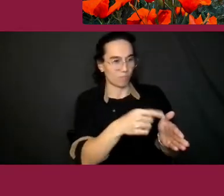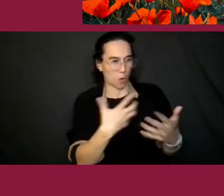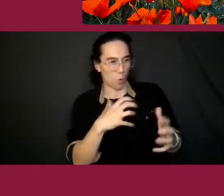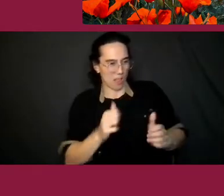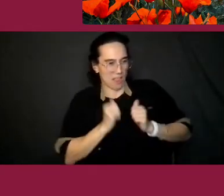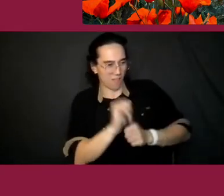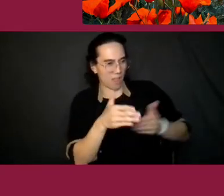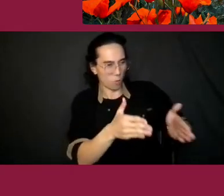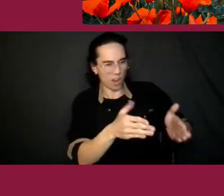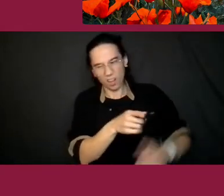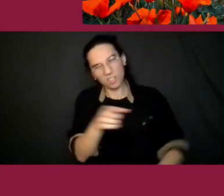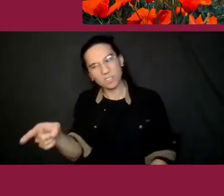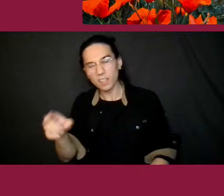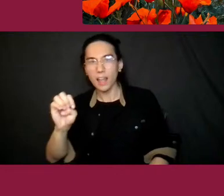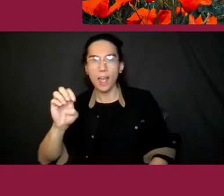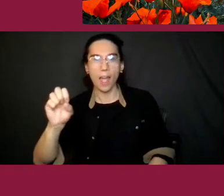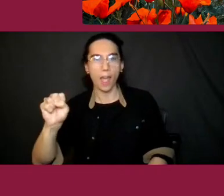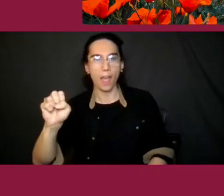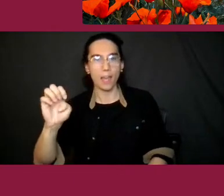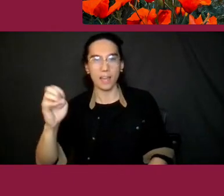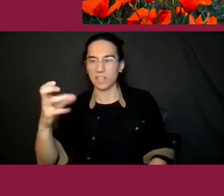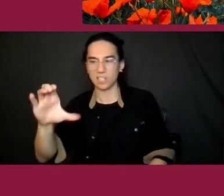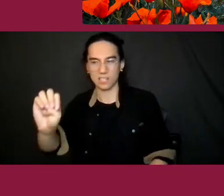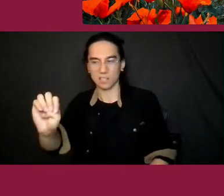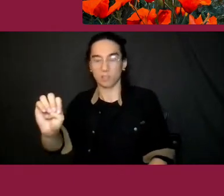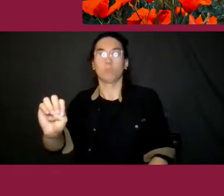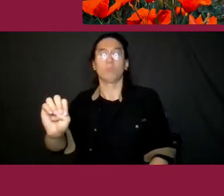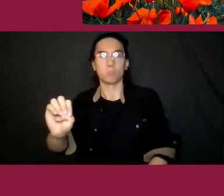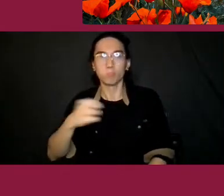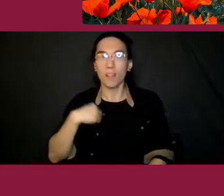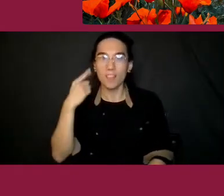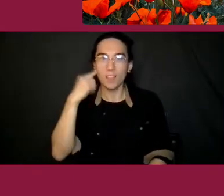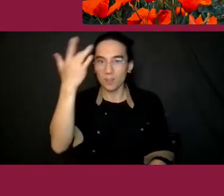I absolutely loved your presentation. Thank you so much.